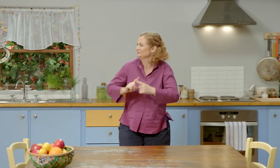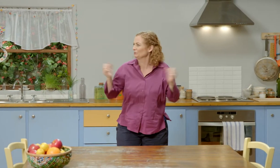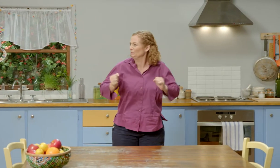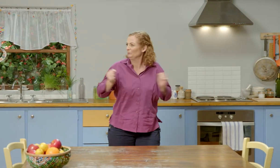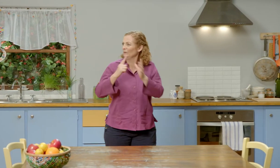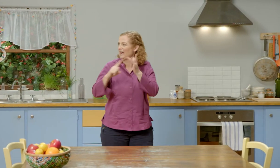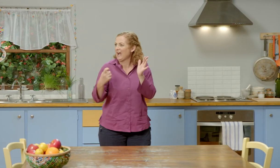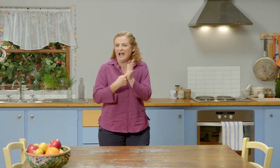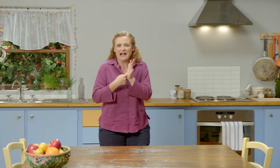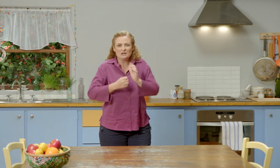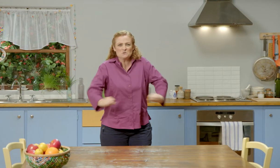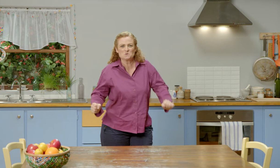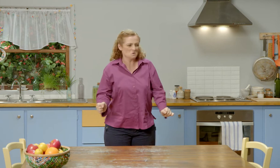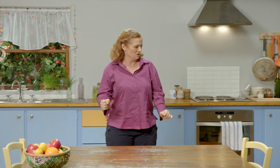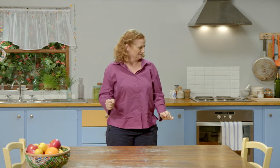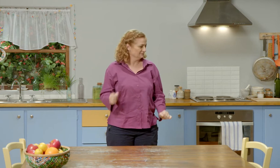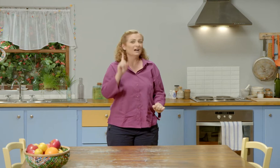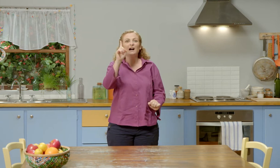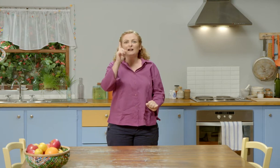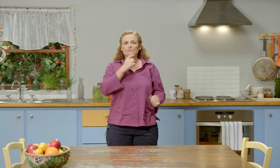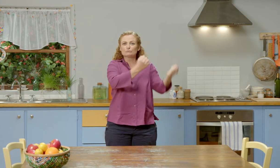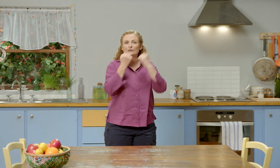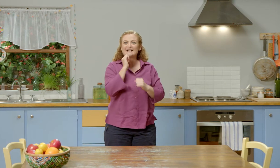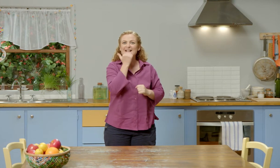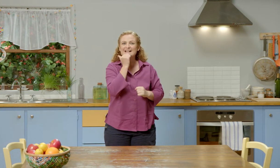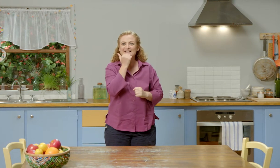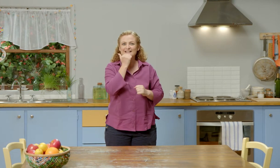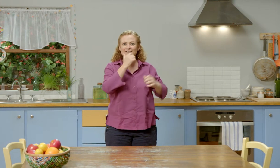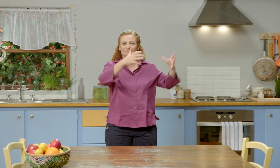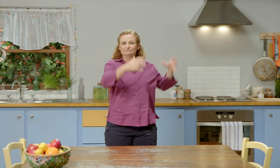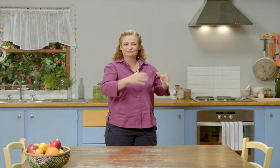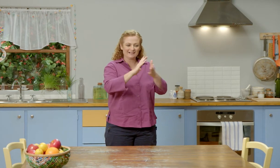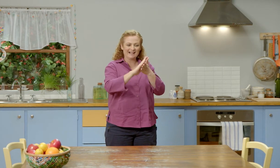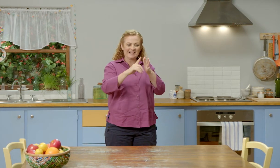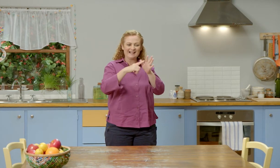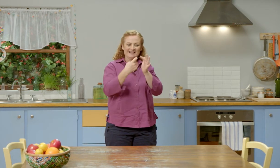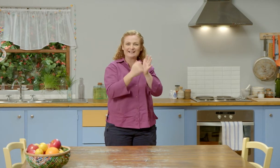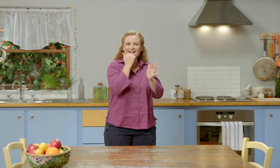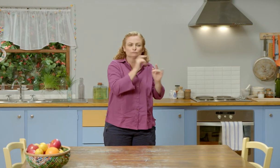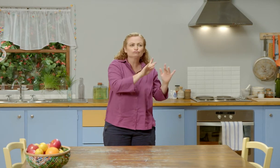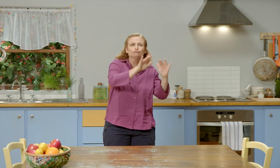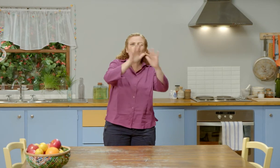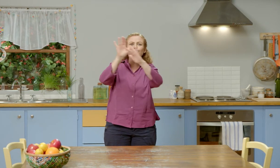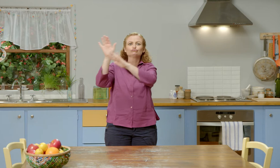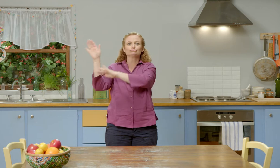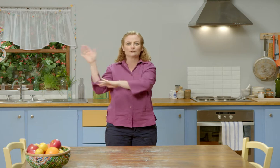It’s still very cold in here. I know, I'll go and get my heater. That can warm up the air.